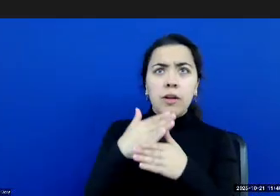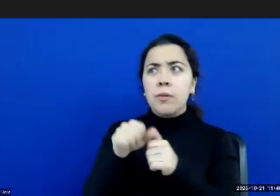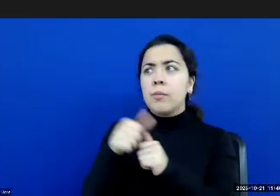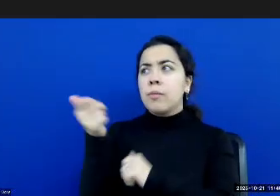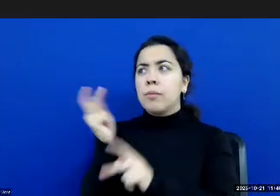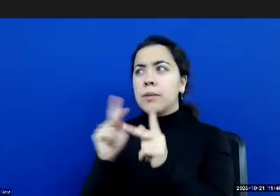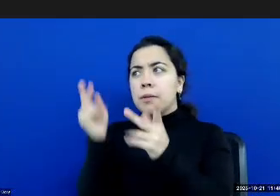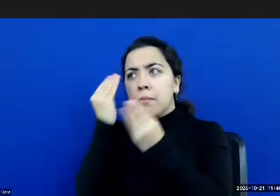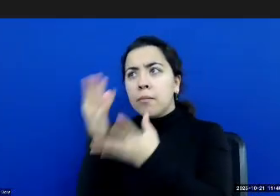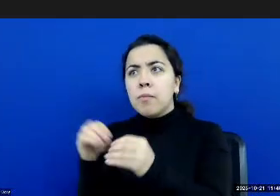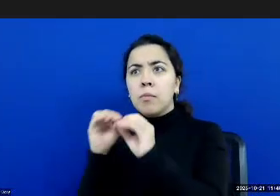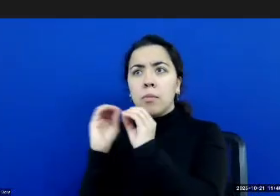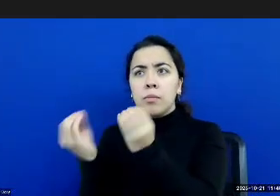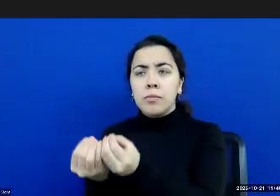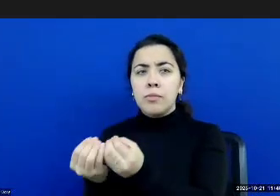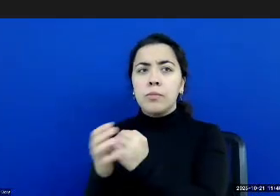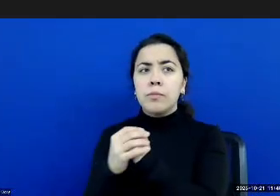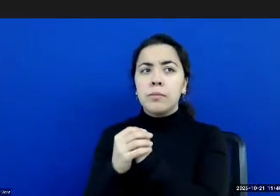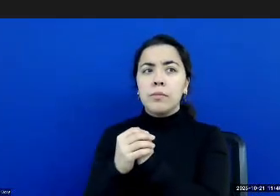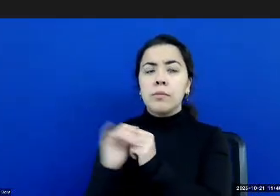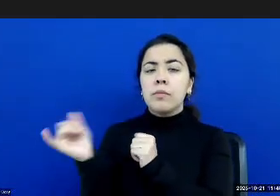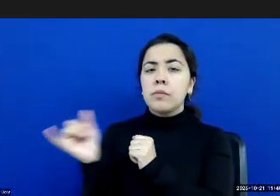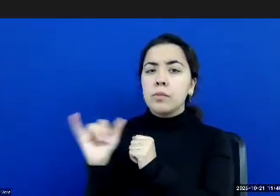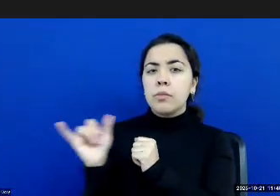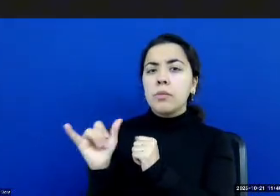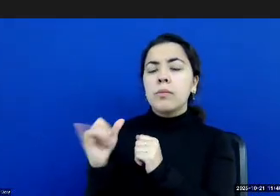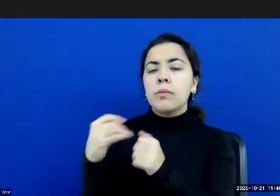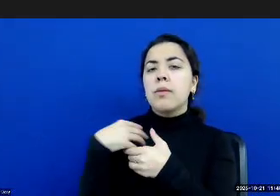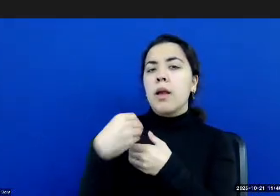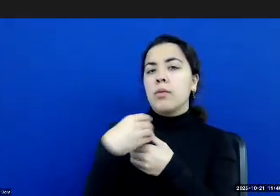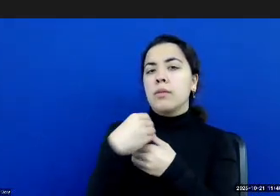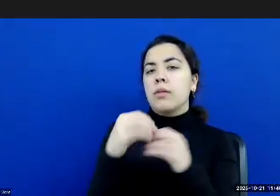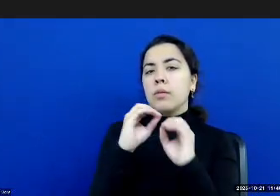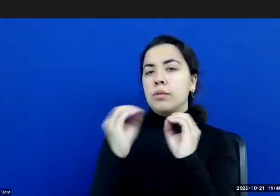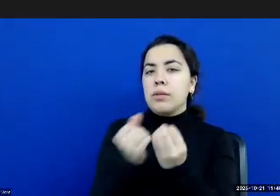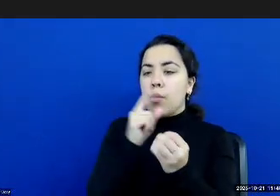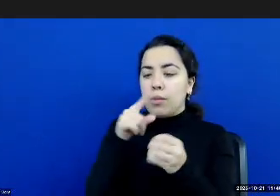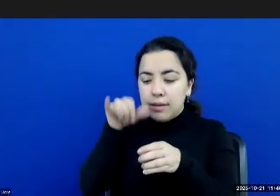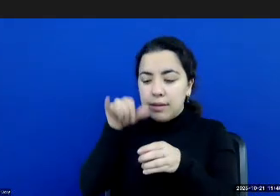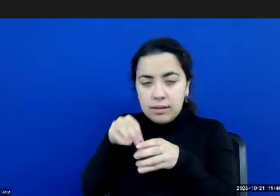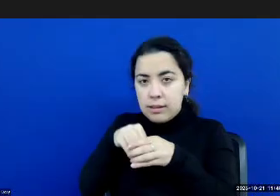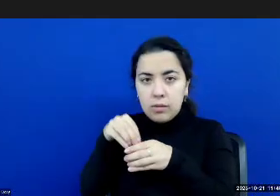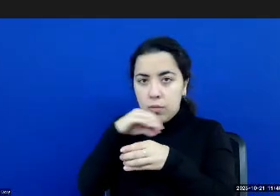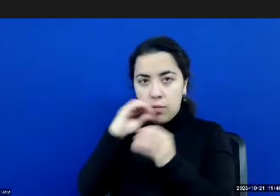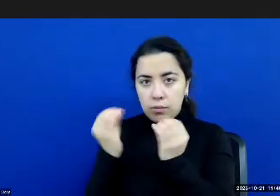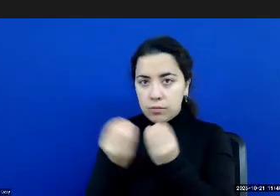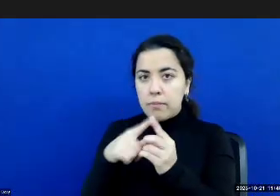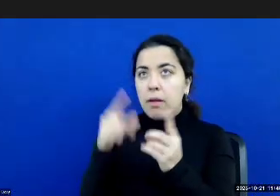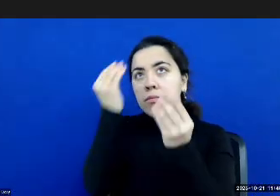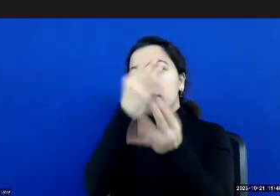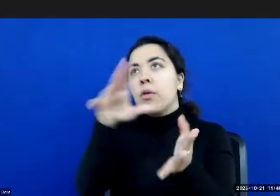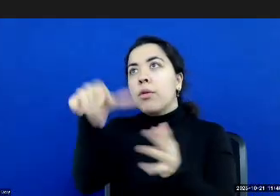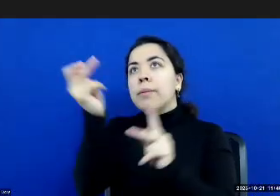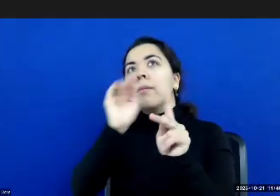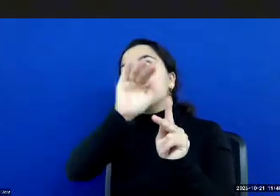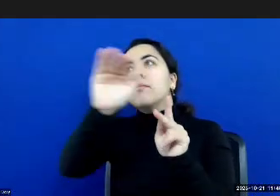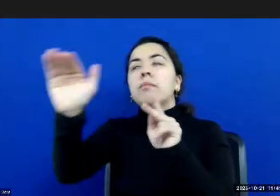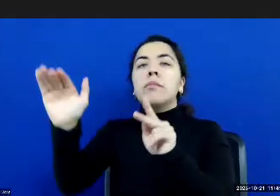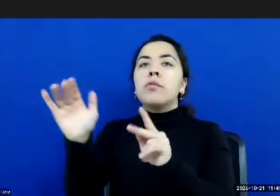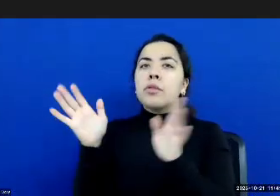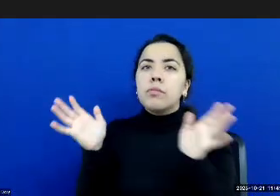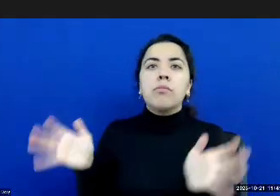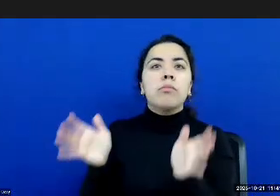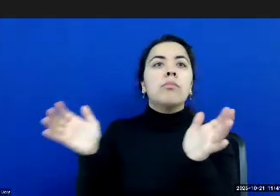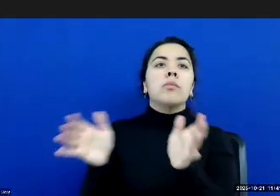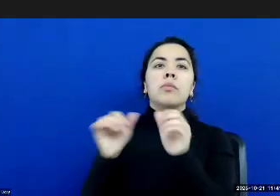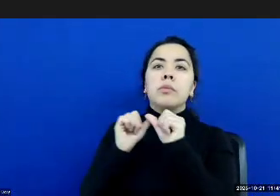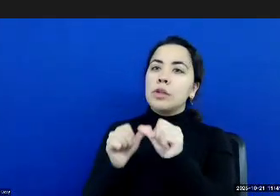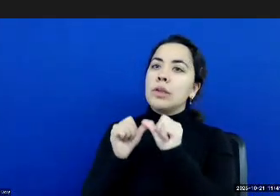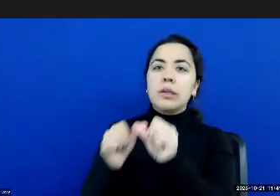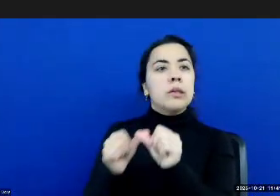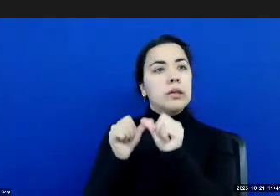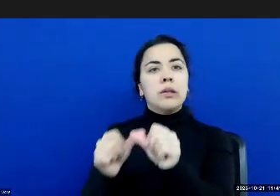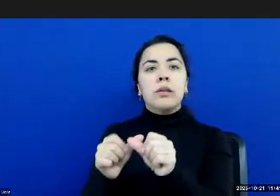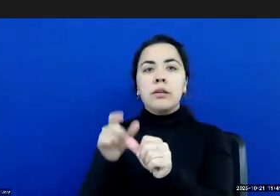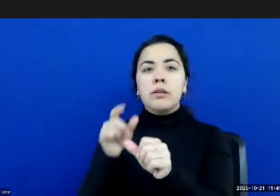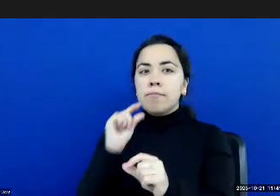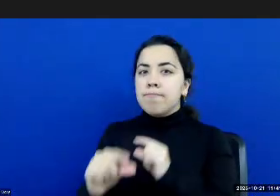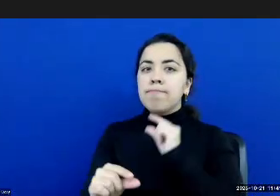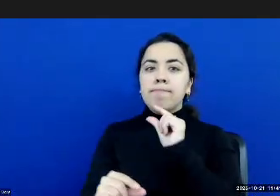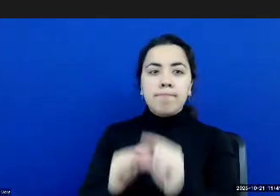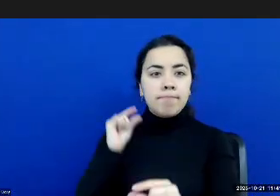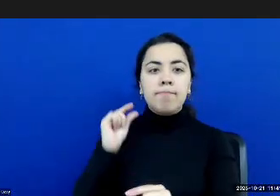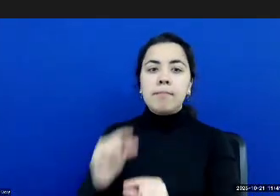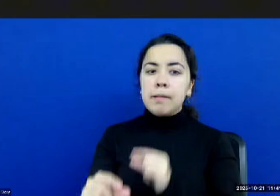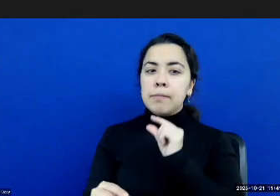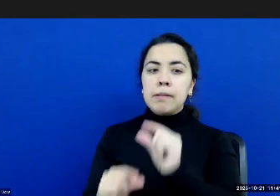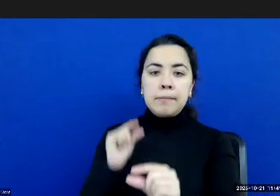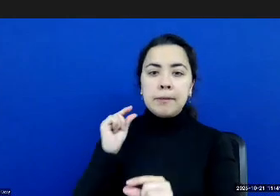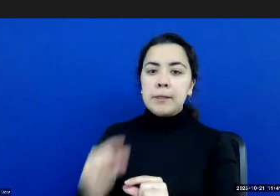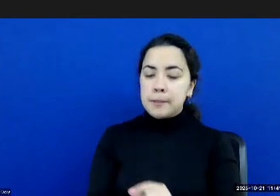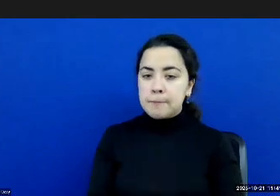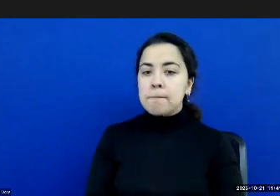Kathleen DeForest: to share with others within our organizations, as well as outside of our organizations. So, yeah, we just continue pushing on and pushing on, and we'll get there a little bit at a time.